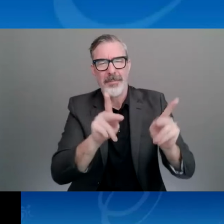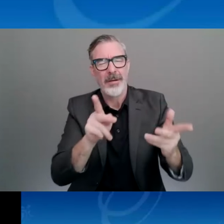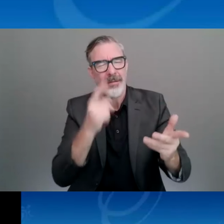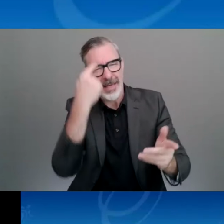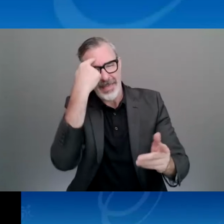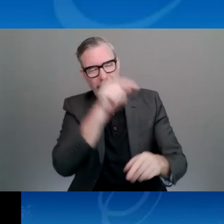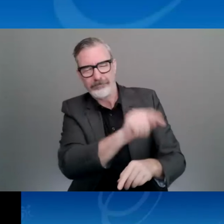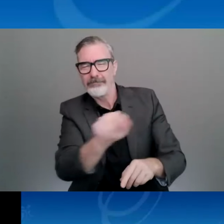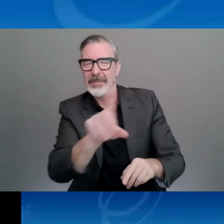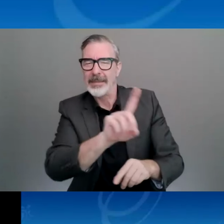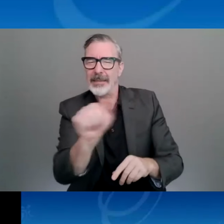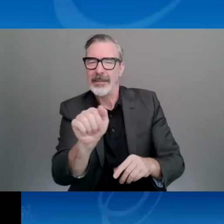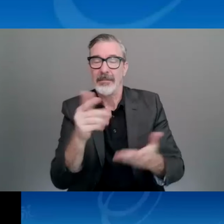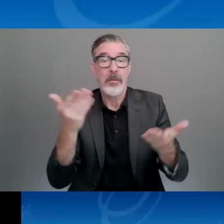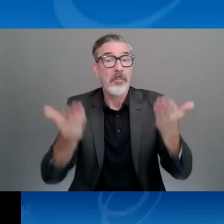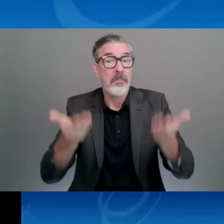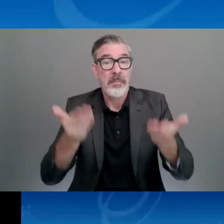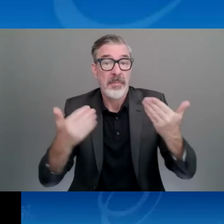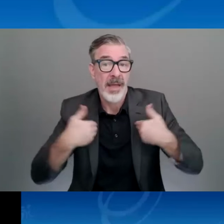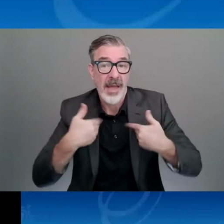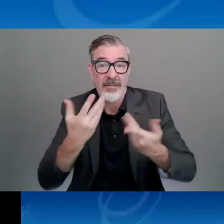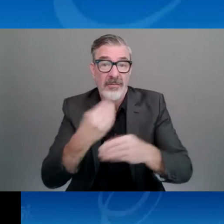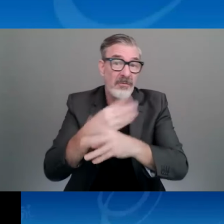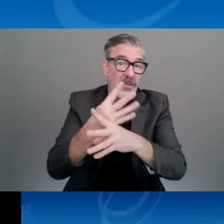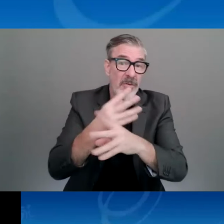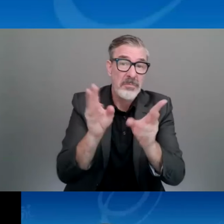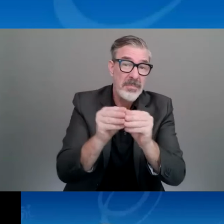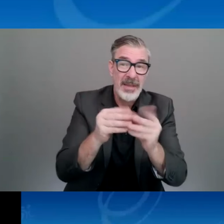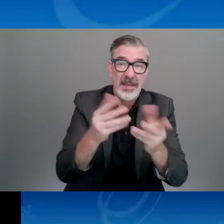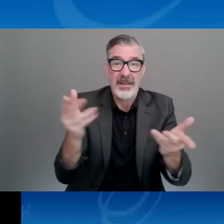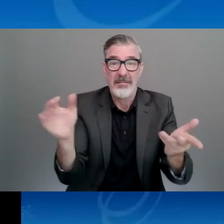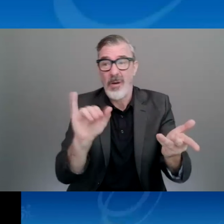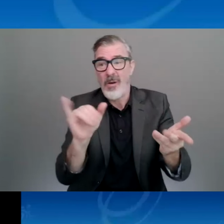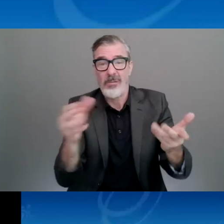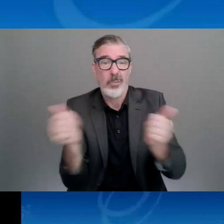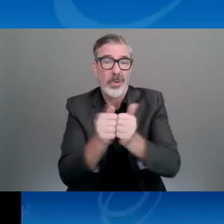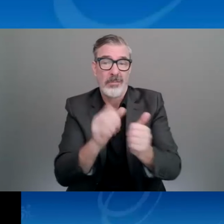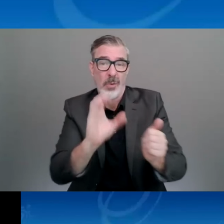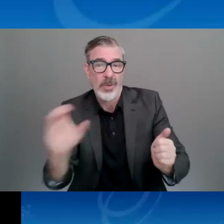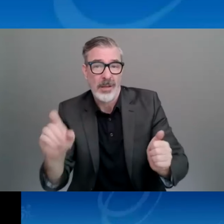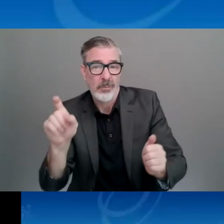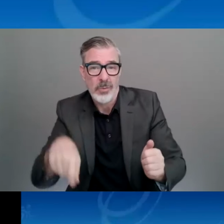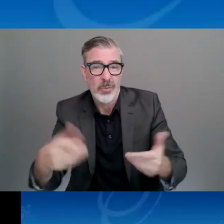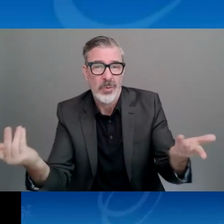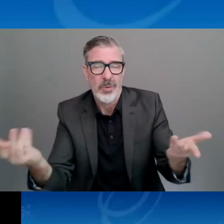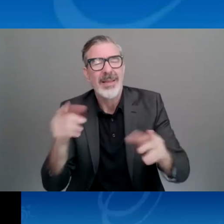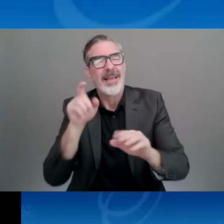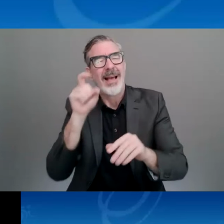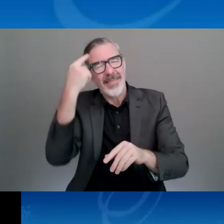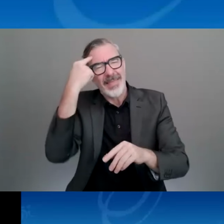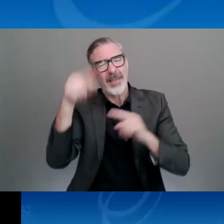Maybe just have virtual meetings that include closed captioning. For example, think about how your practices may maybe excluding people with disabilities